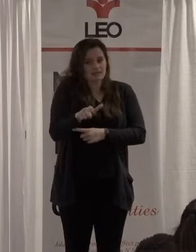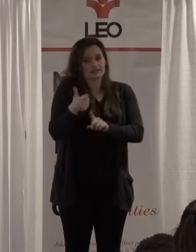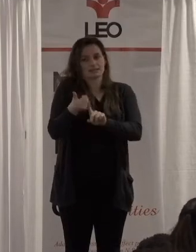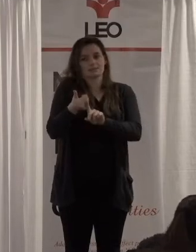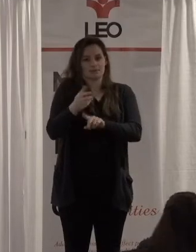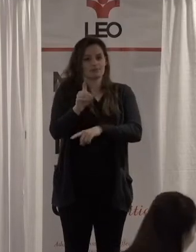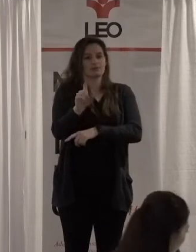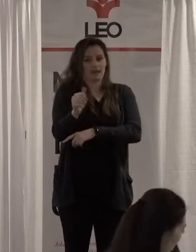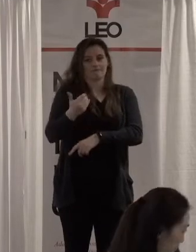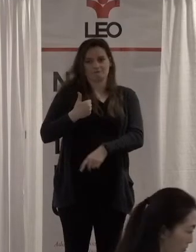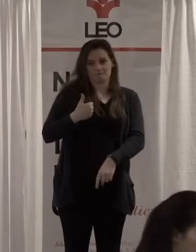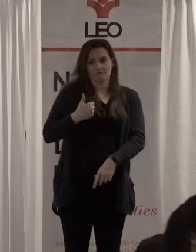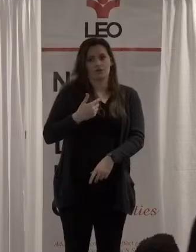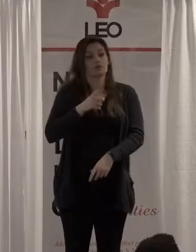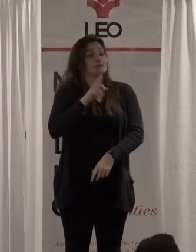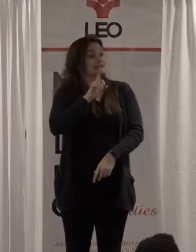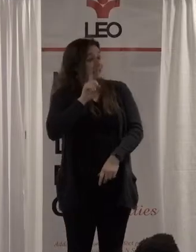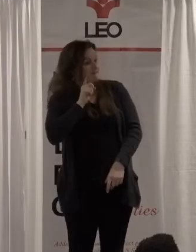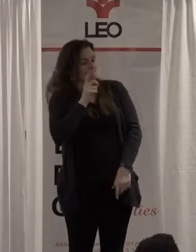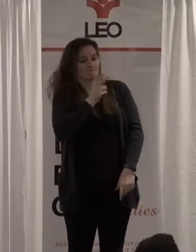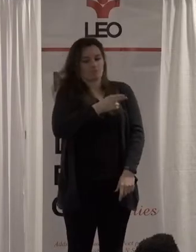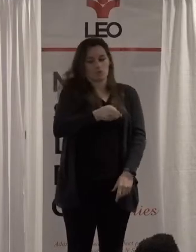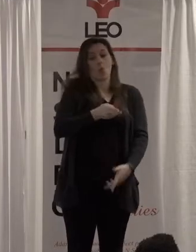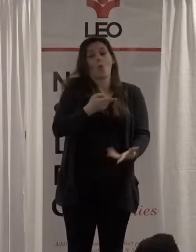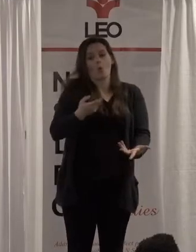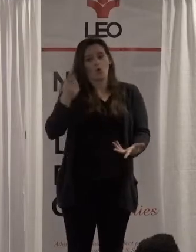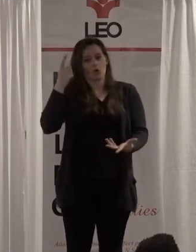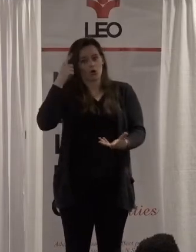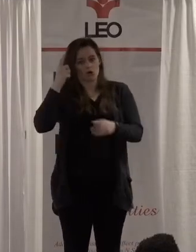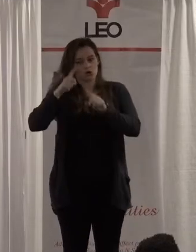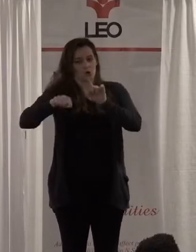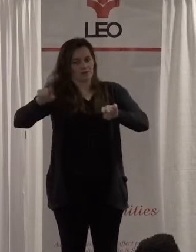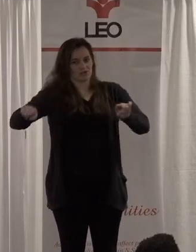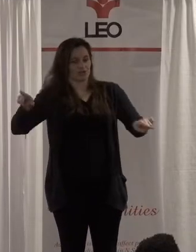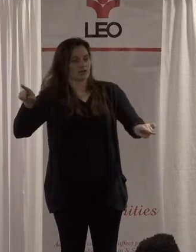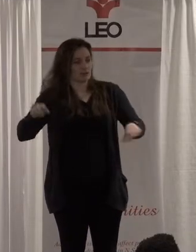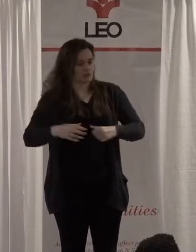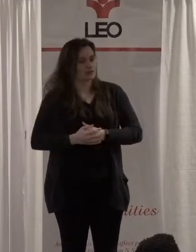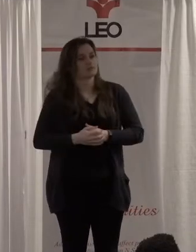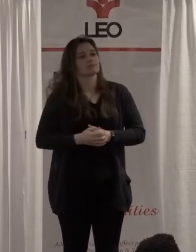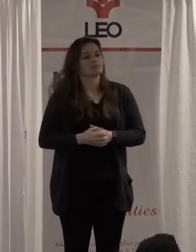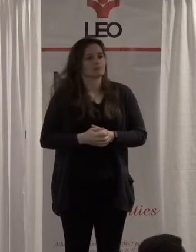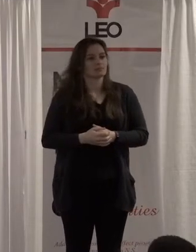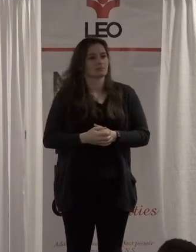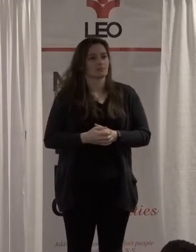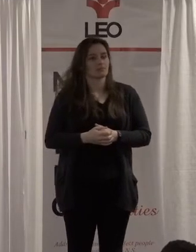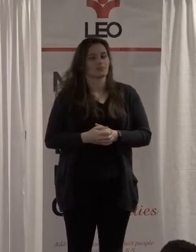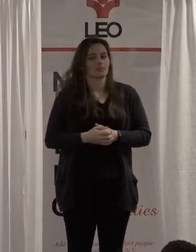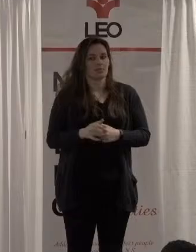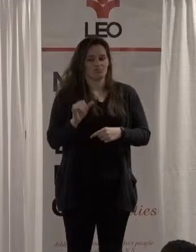AND/OR NEURO DIVERGENT AND THE STRUCTURE WAS INTENTIONALLY BUILT INTO THE ACCESSIBILITY ACT